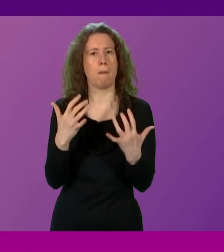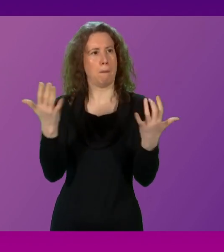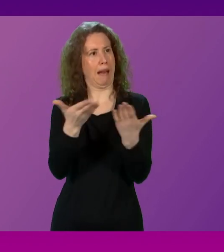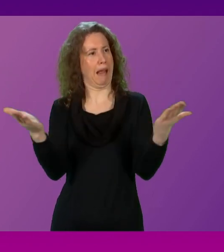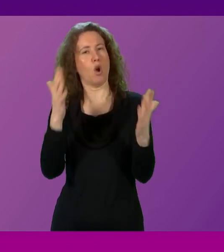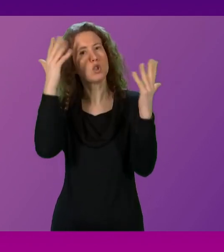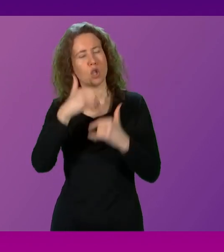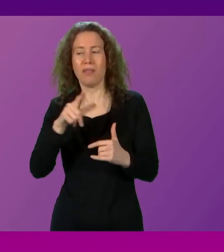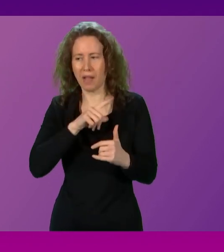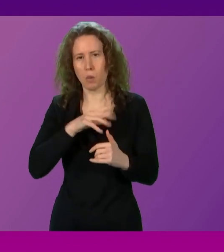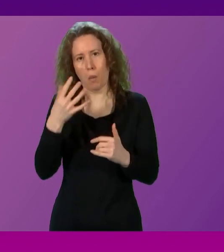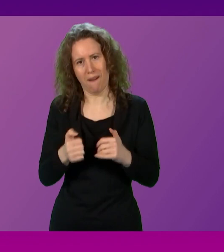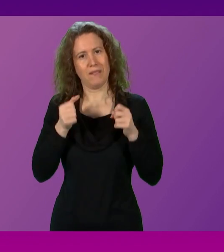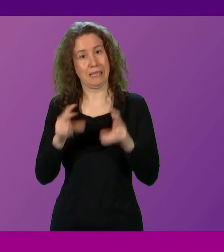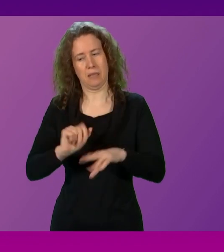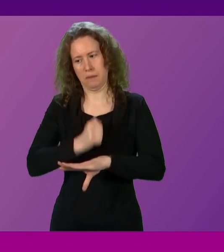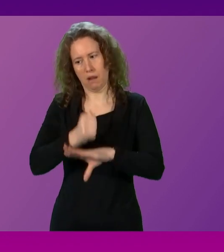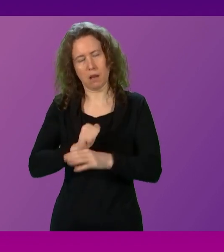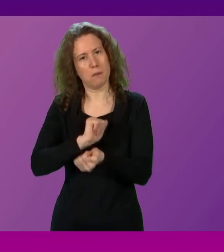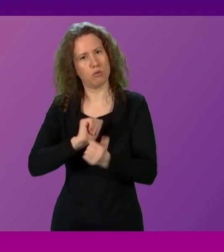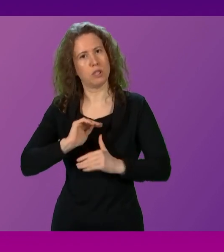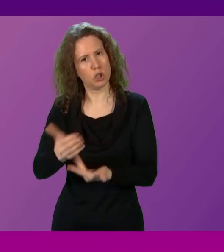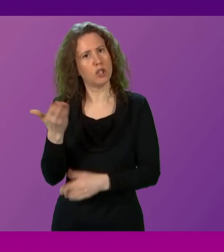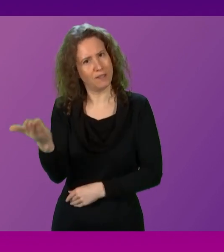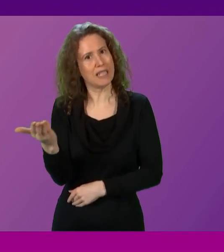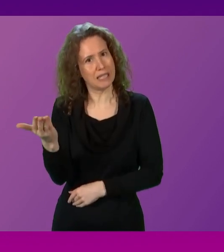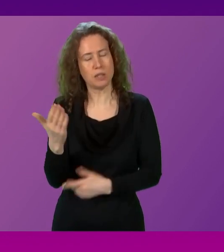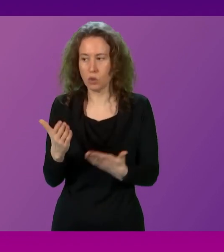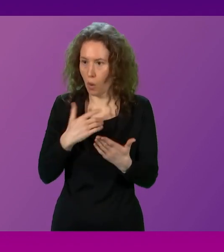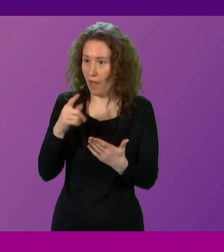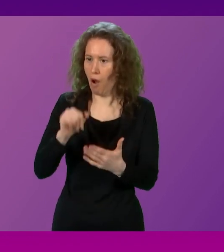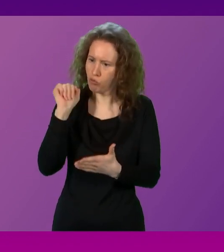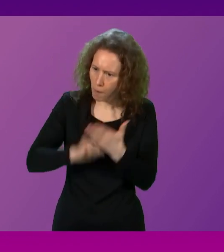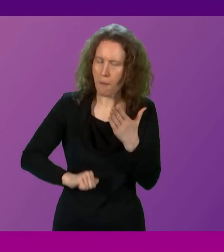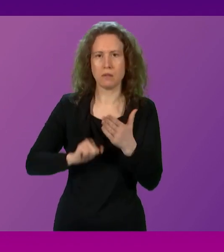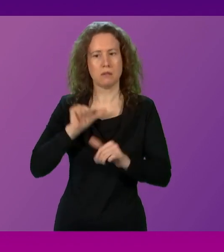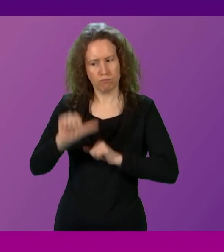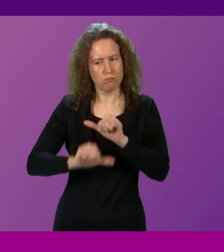the systems that the Scottish Prison Service already has in place are robust and why, as